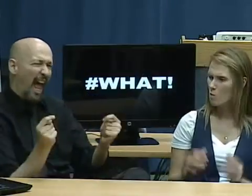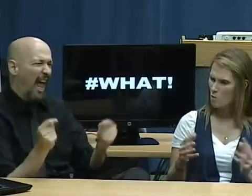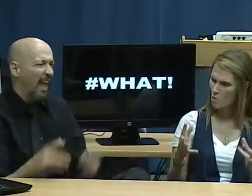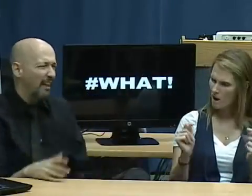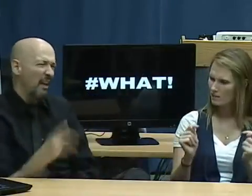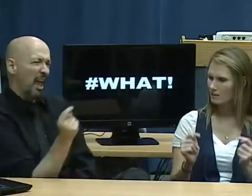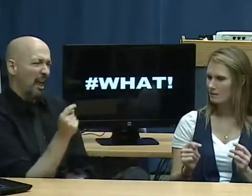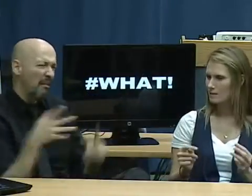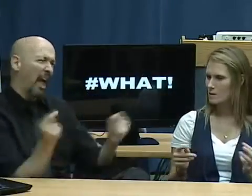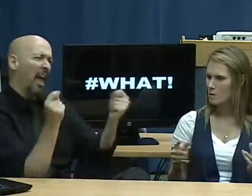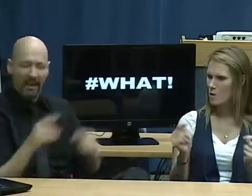#WHAT